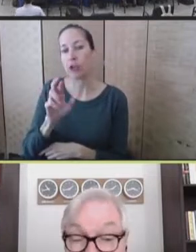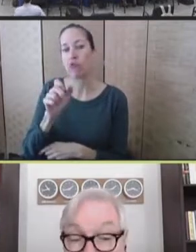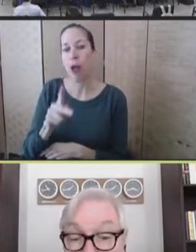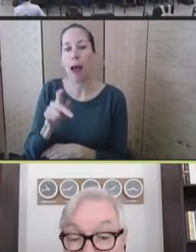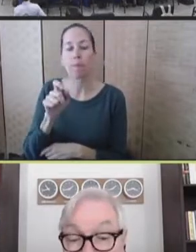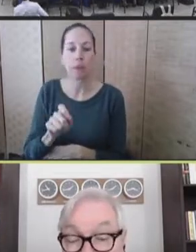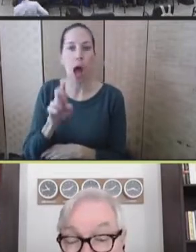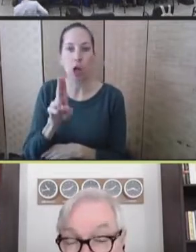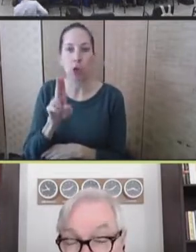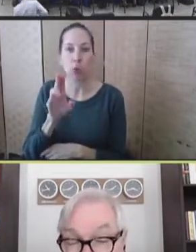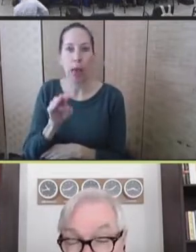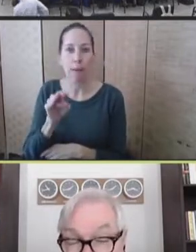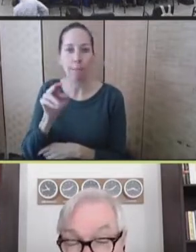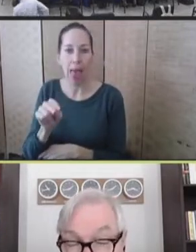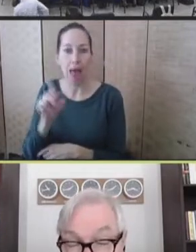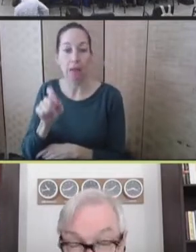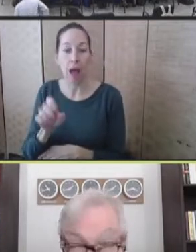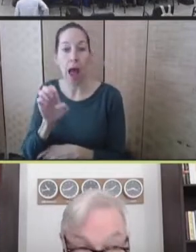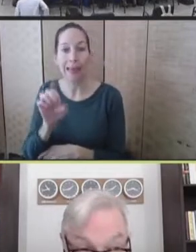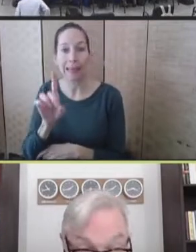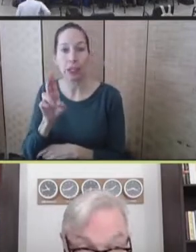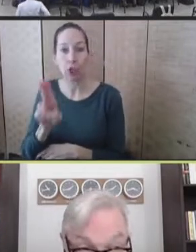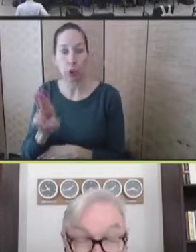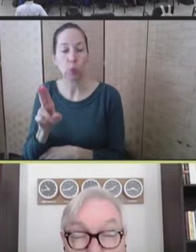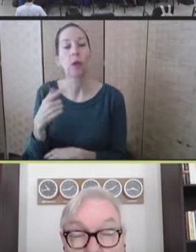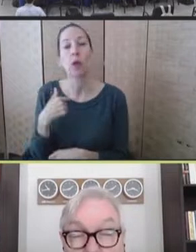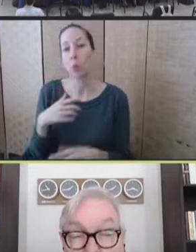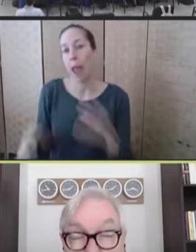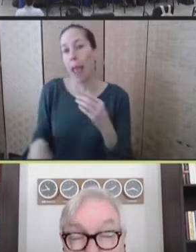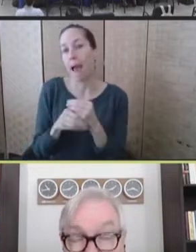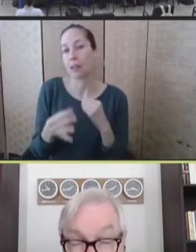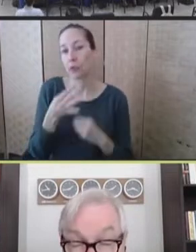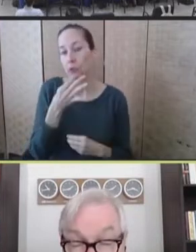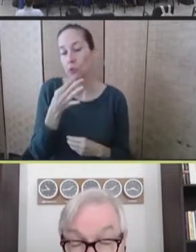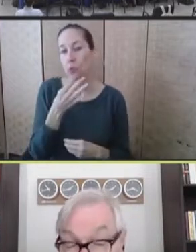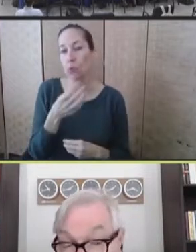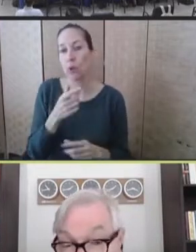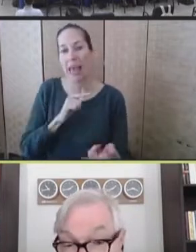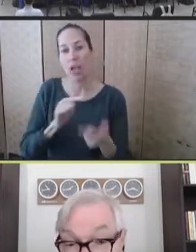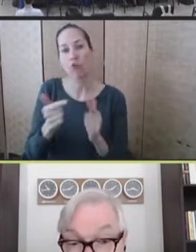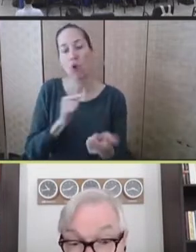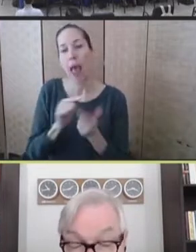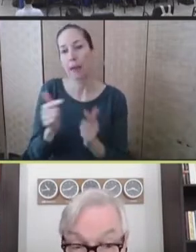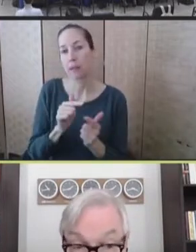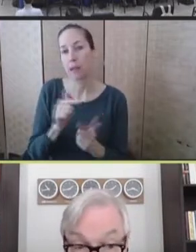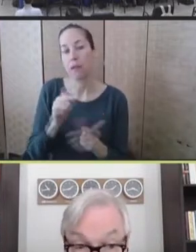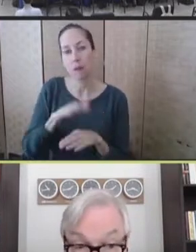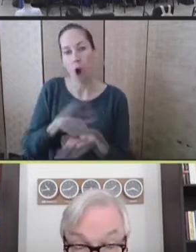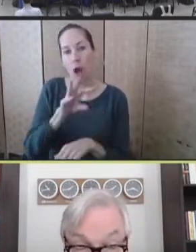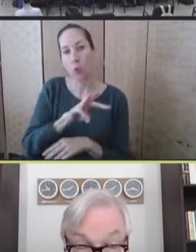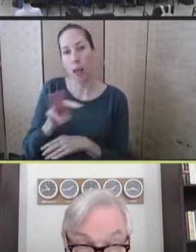We are adding an interactive part of the site next year with the landscape area.